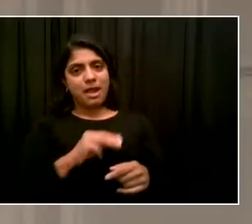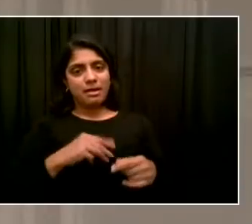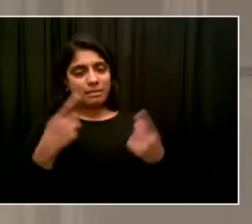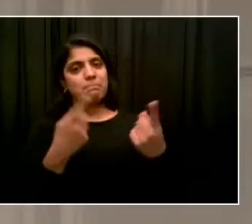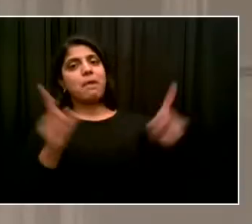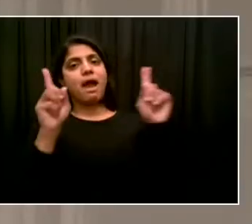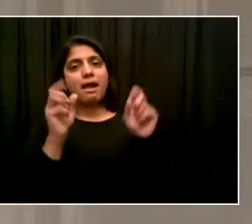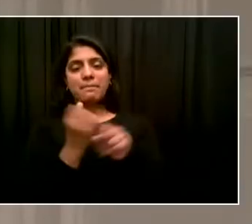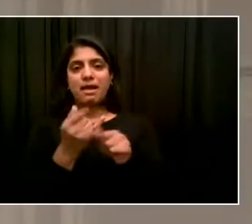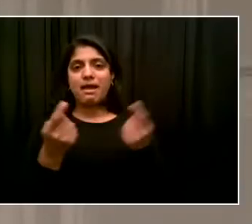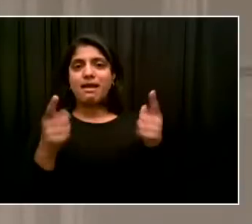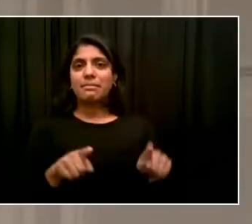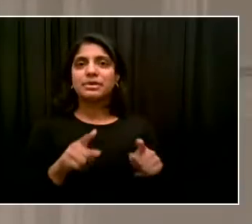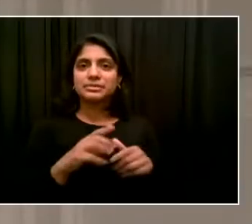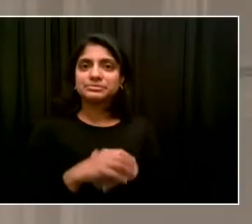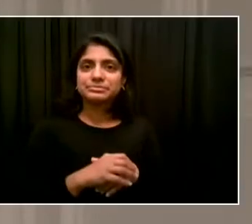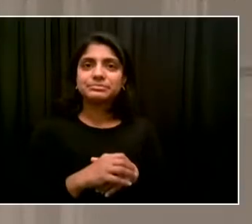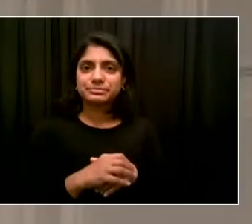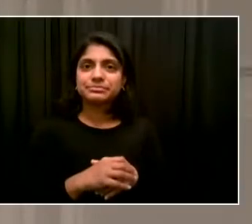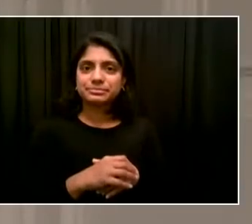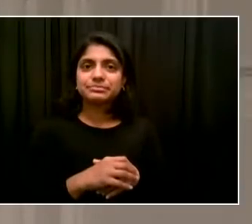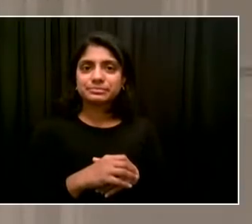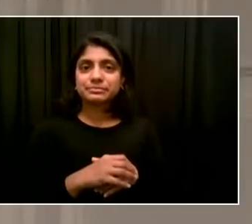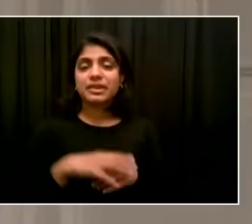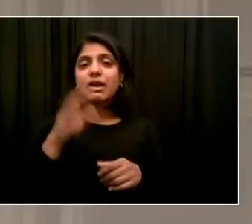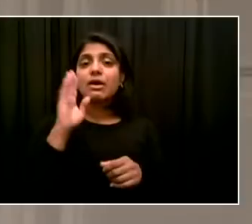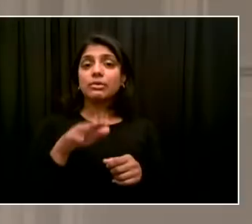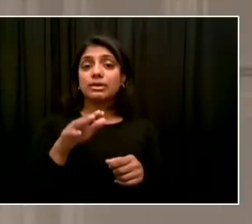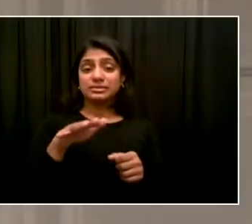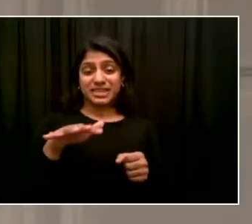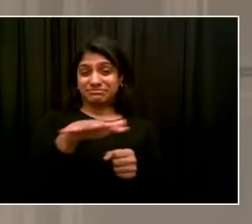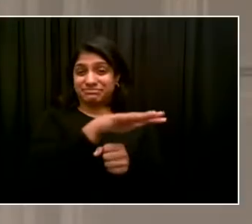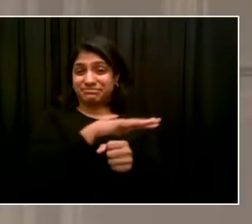ALSO, EVEN NO THE SURROUNDING NEIGHBORHOODS, YOU'RE COMMITTING TO